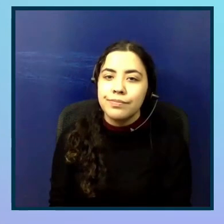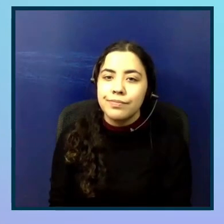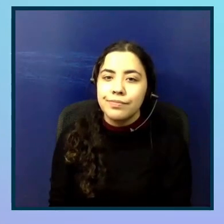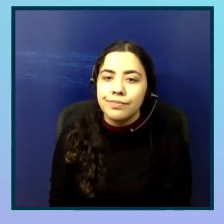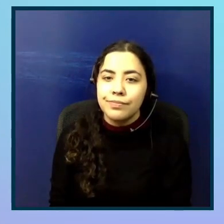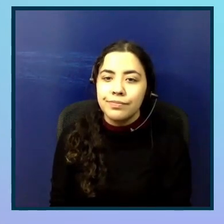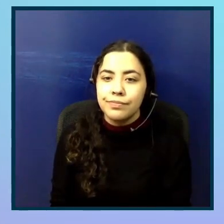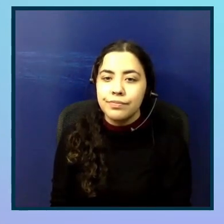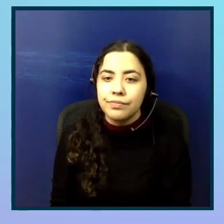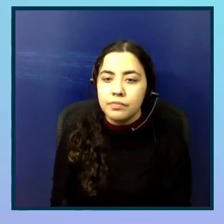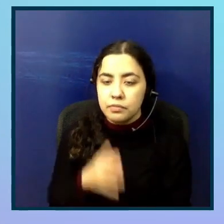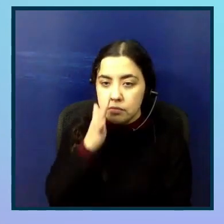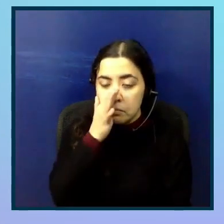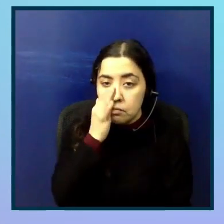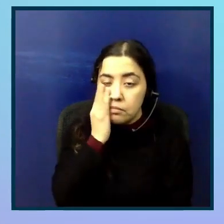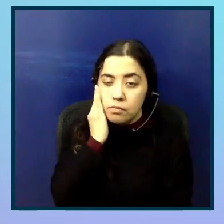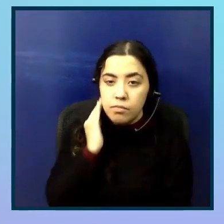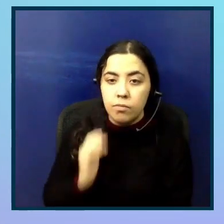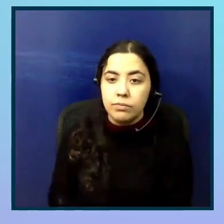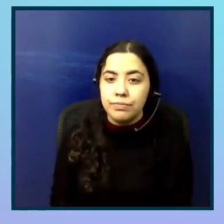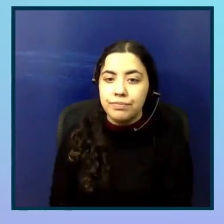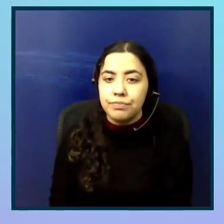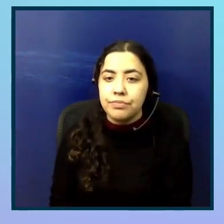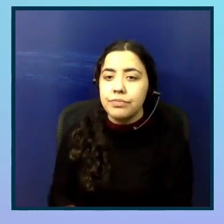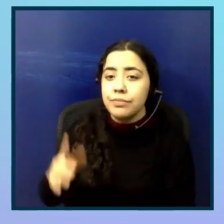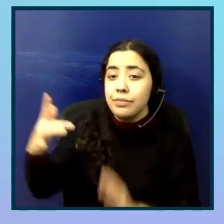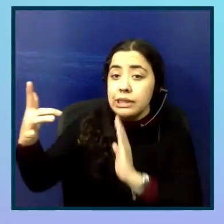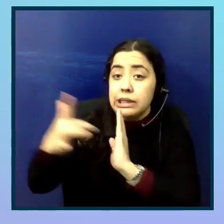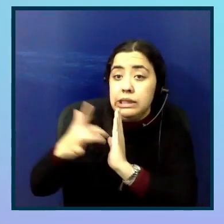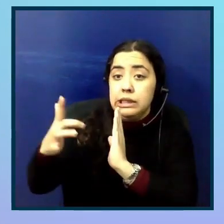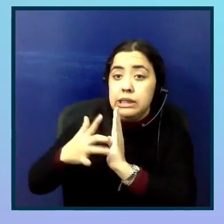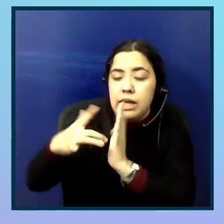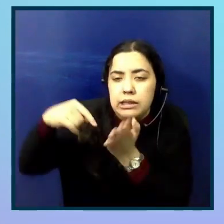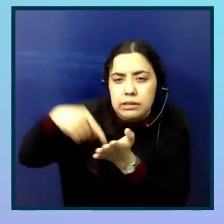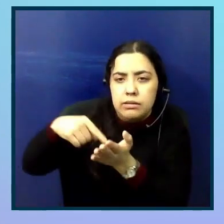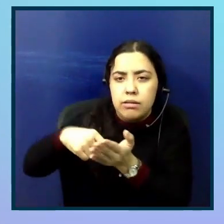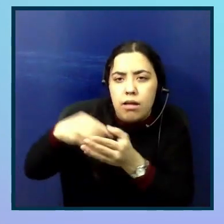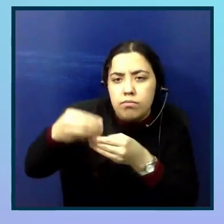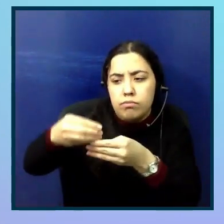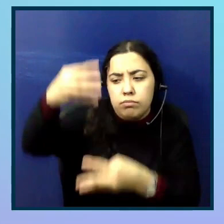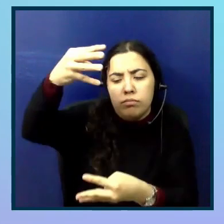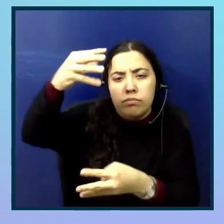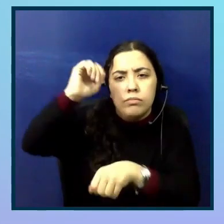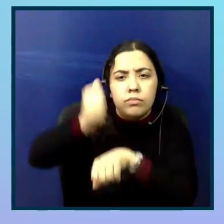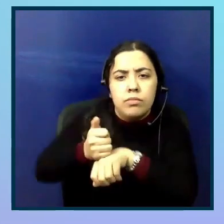How did you compile that list of tech debt to prioritize? Did you have an external audit help you,